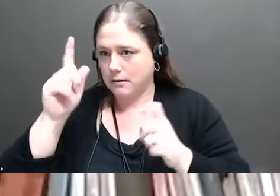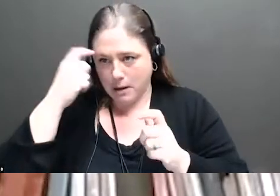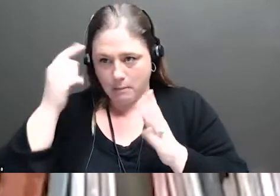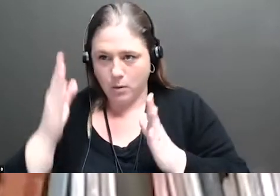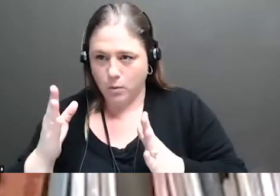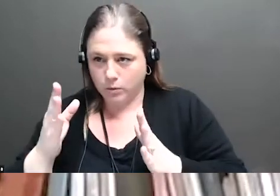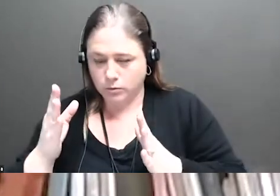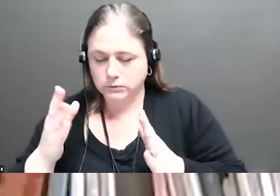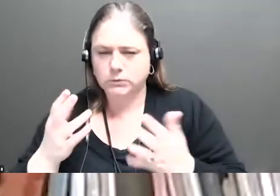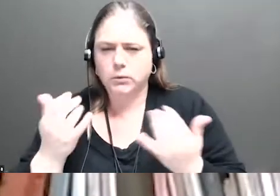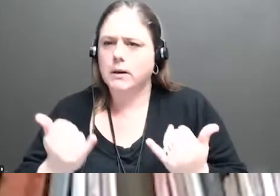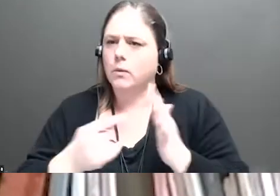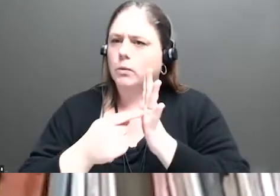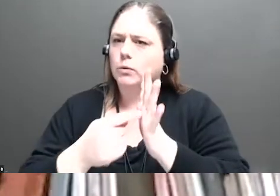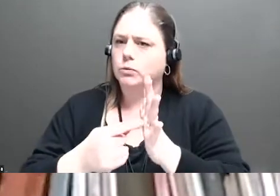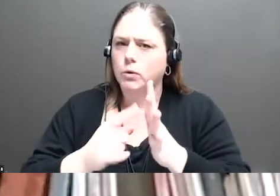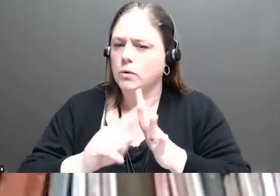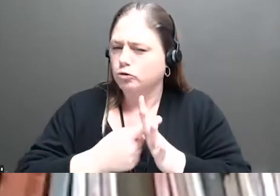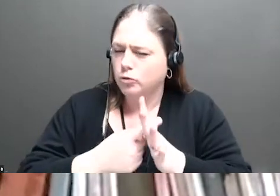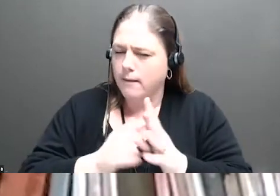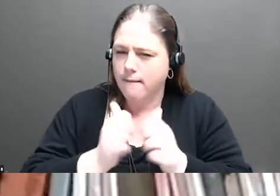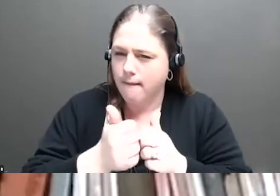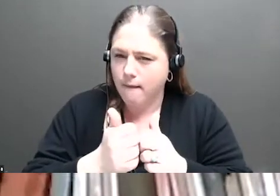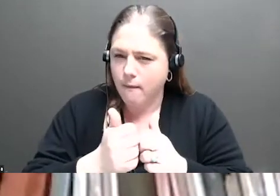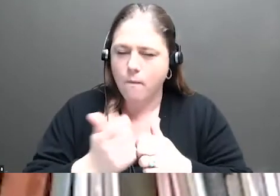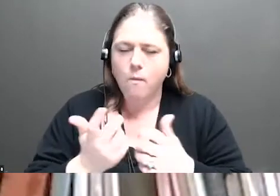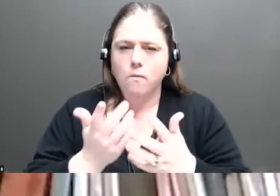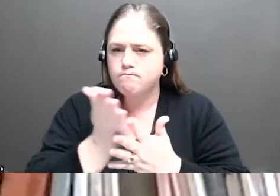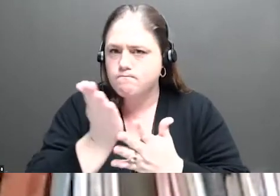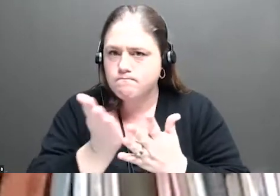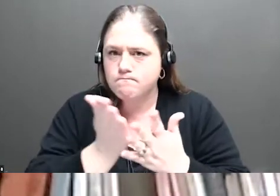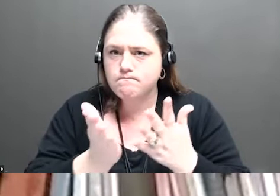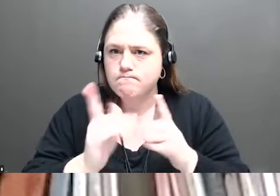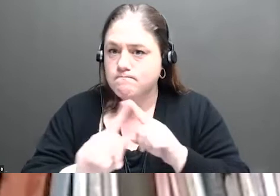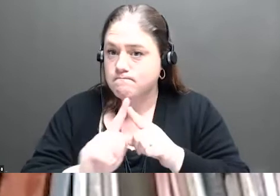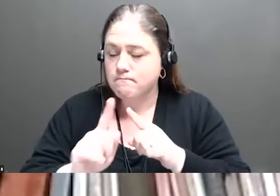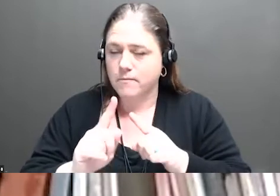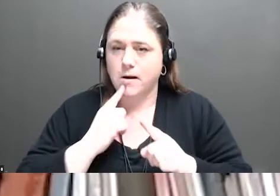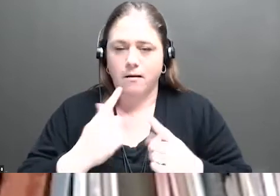and delivery of the program. I'm very pleased to have three presenters, all from the Alliance